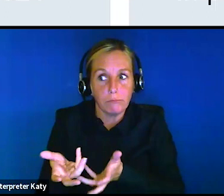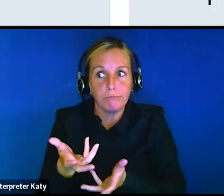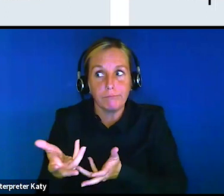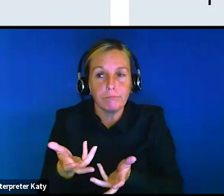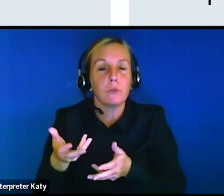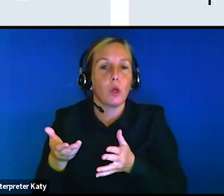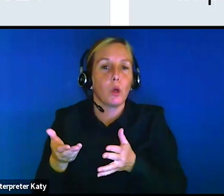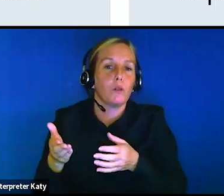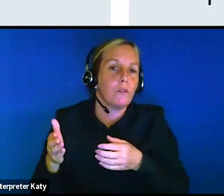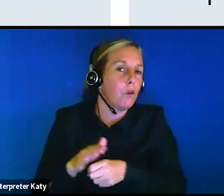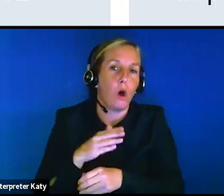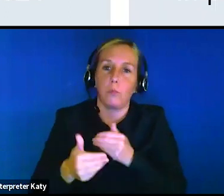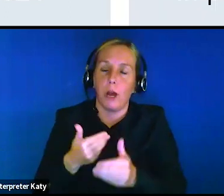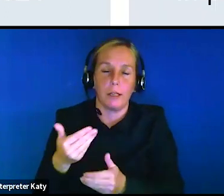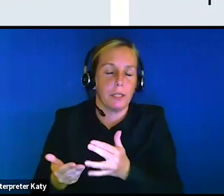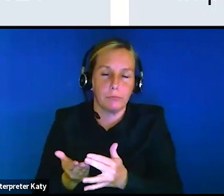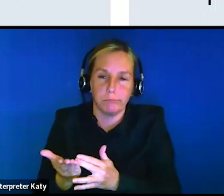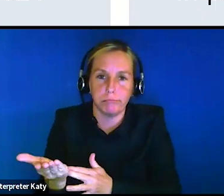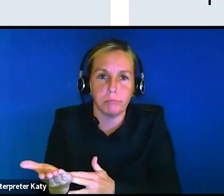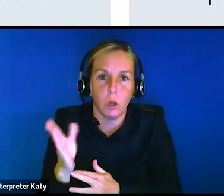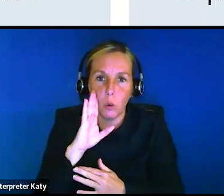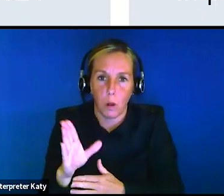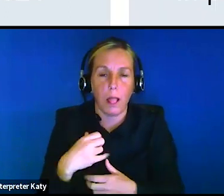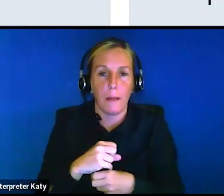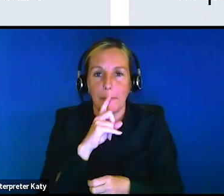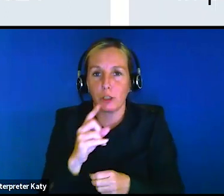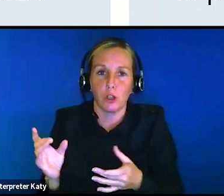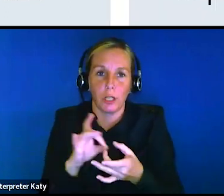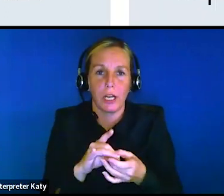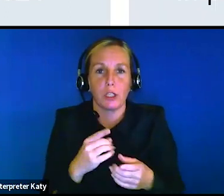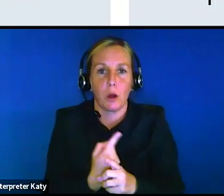and to help them keep on track, make sure that we're connecting them to the appropriate resources,